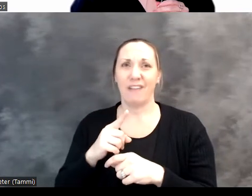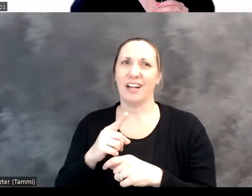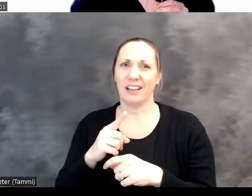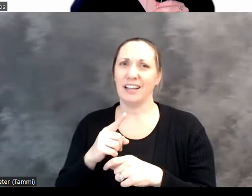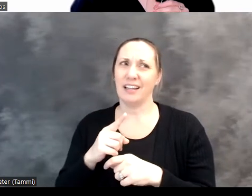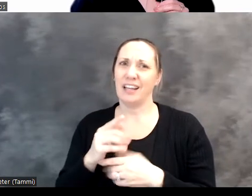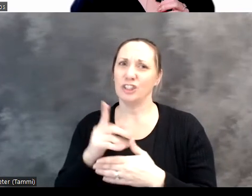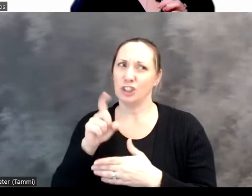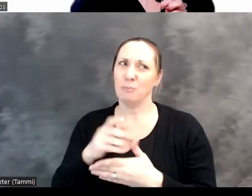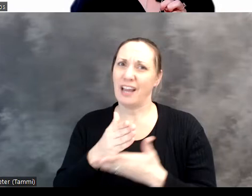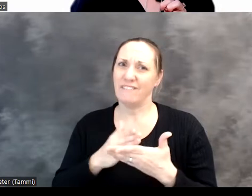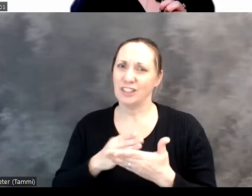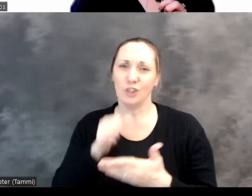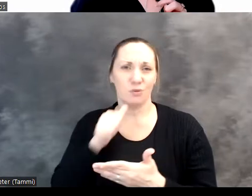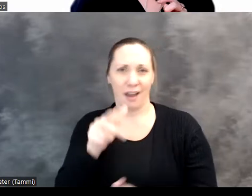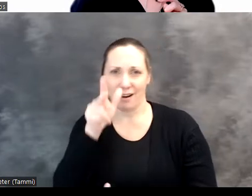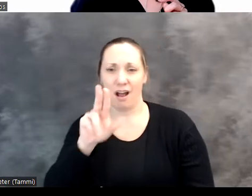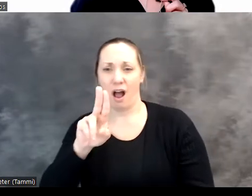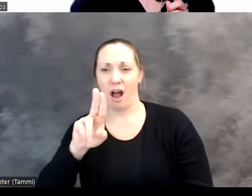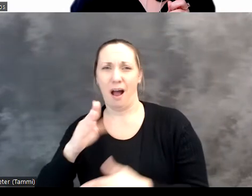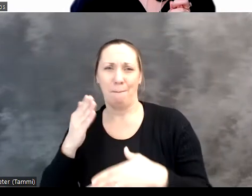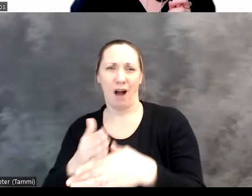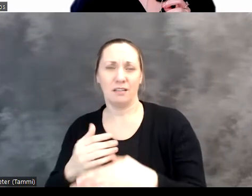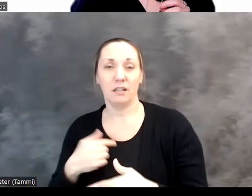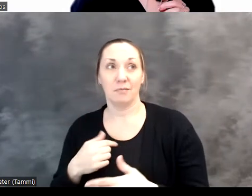, I completely agree.